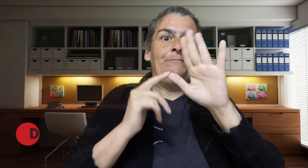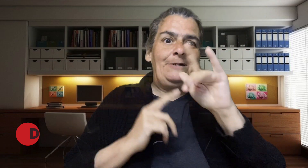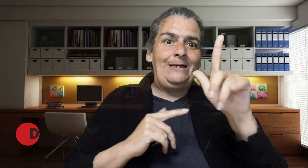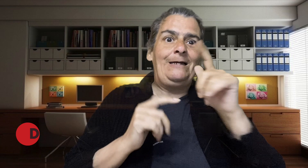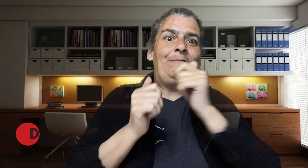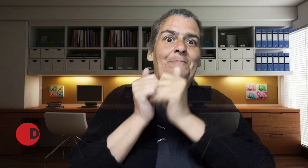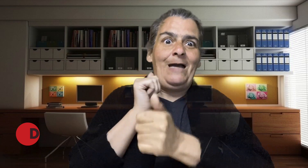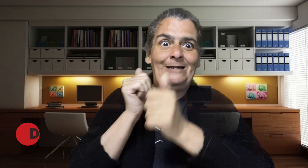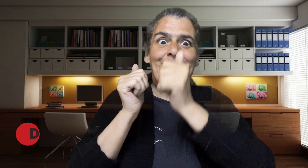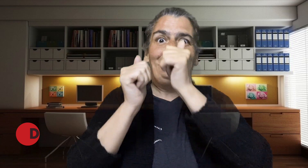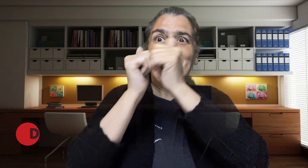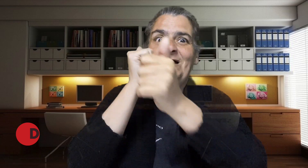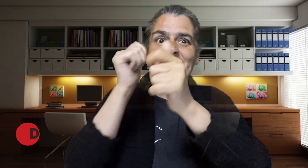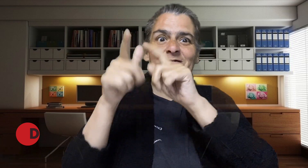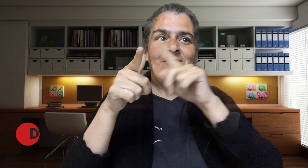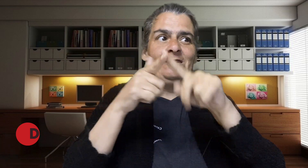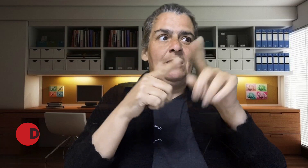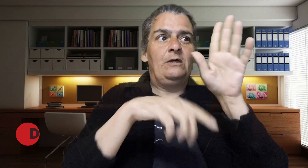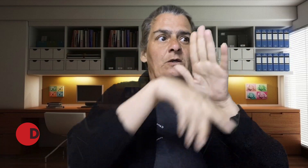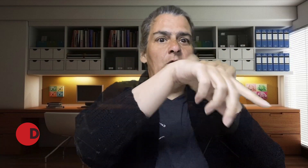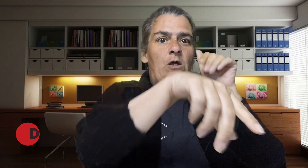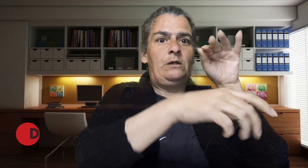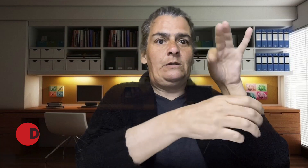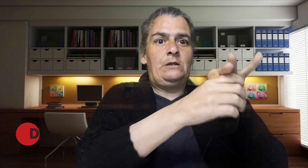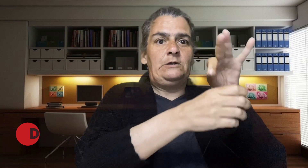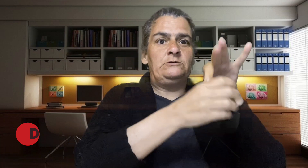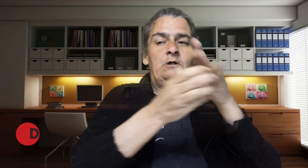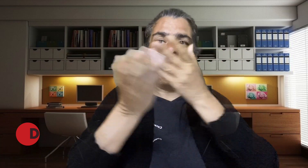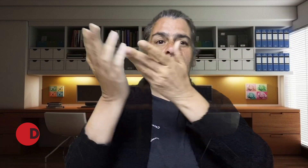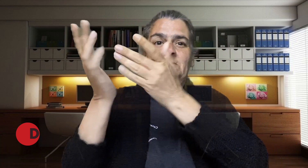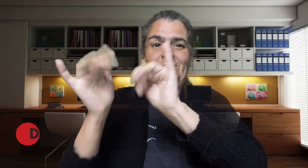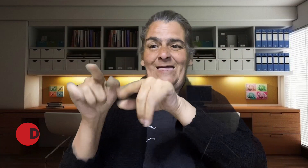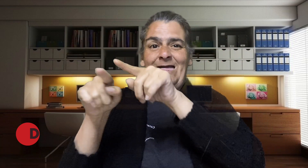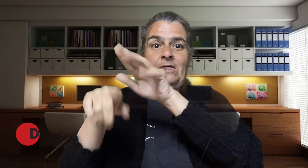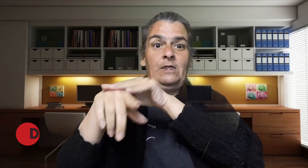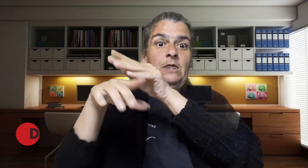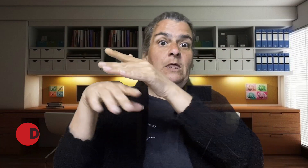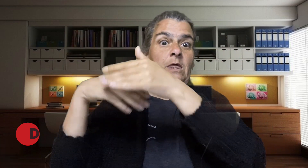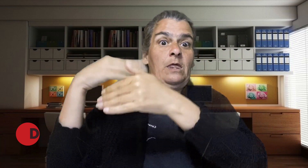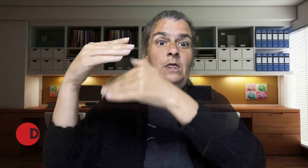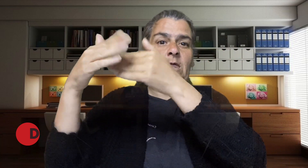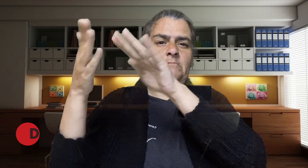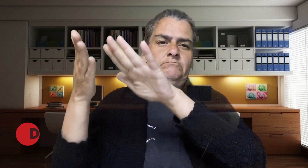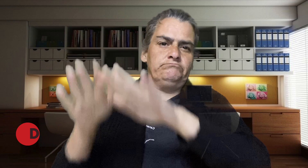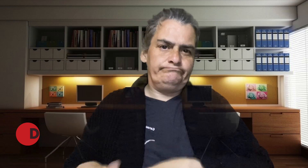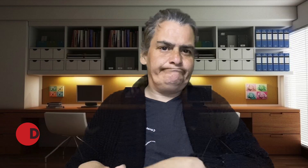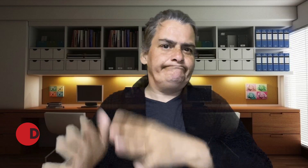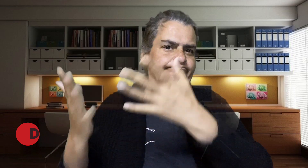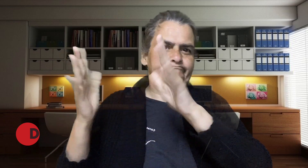into the elections, and it died. Trudeau ordered